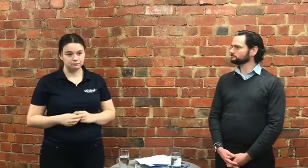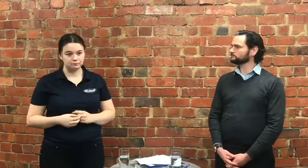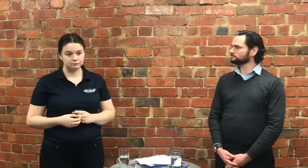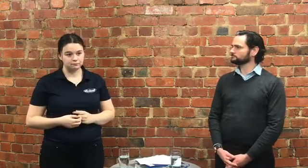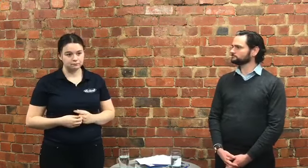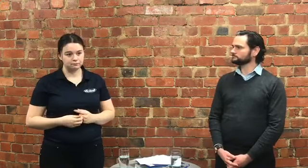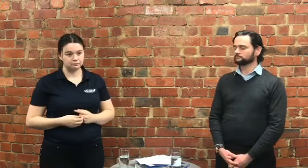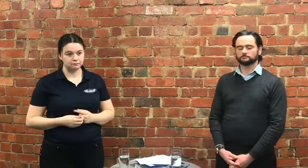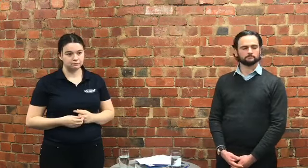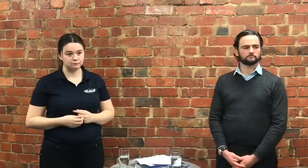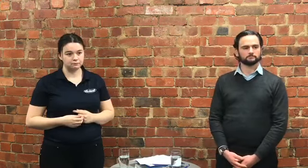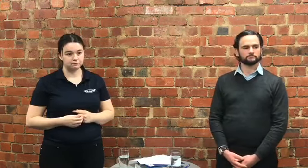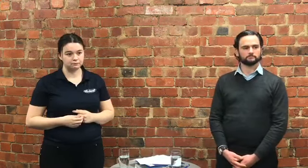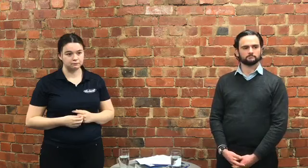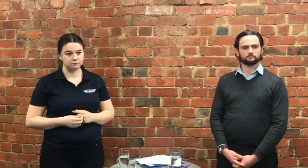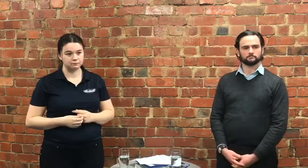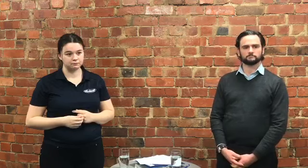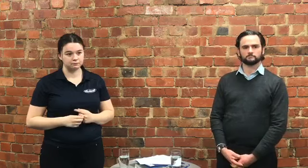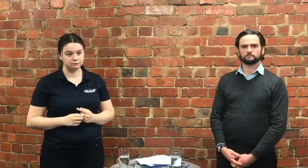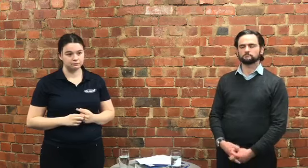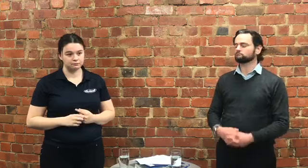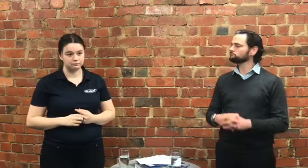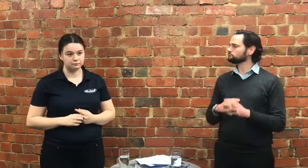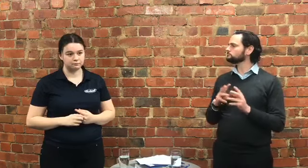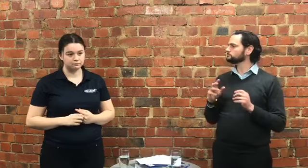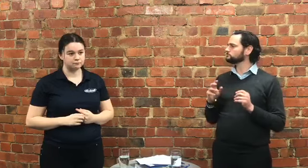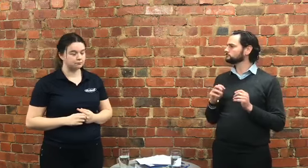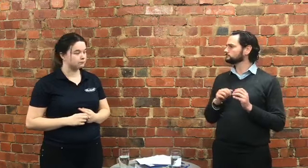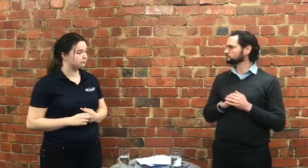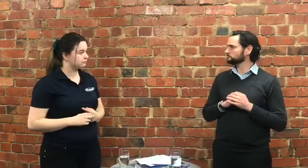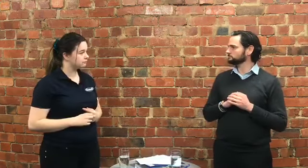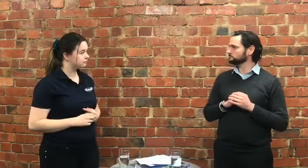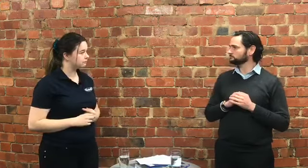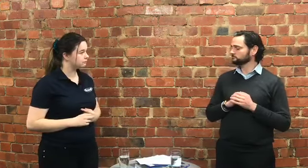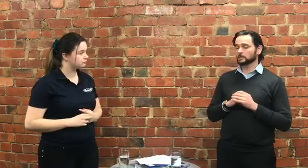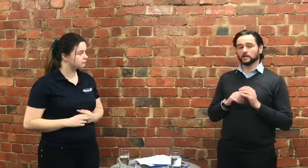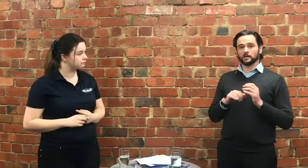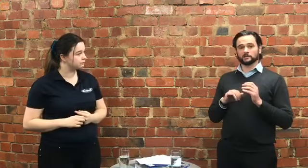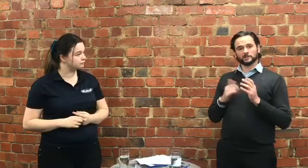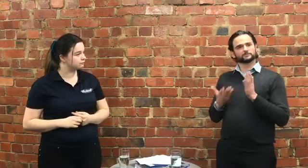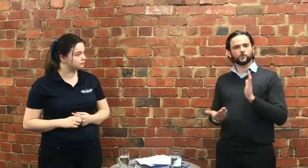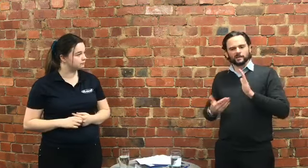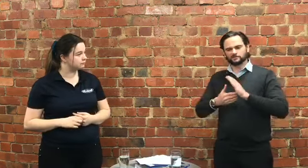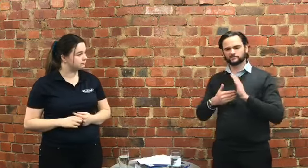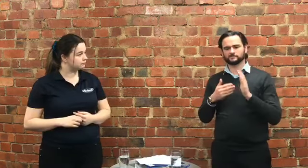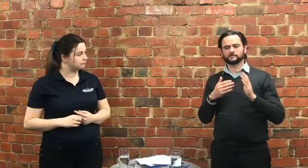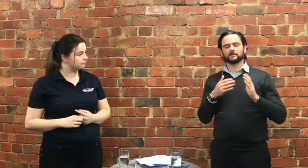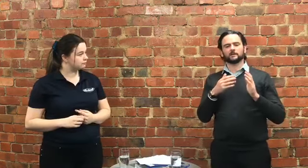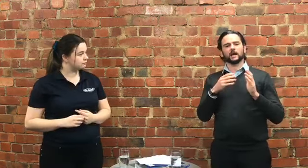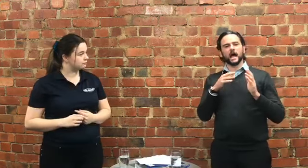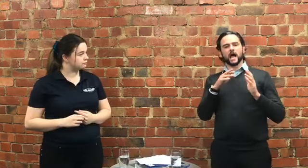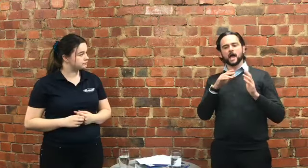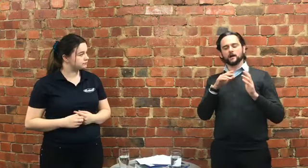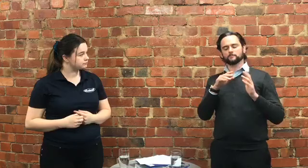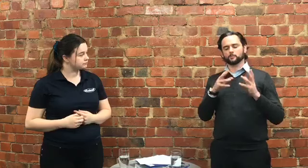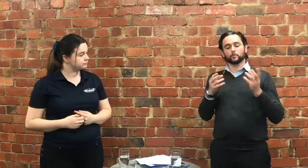The NDIS will give you an additional amount of money which will go to that third party. That's right, and just to add,